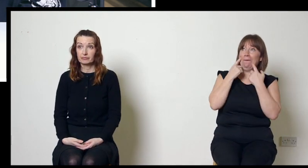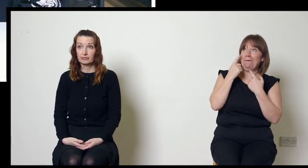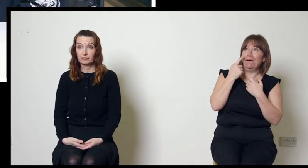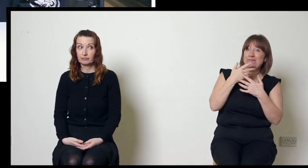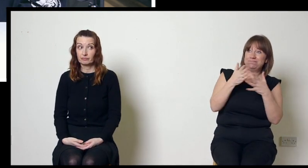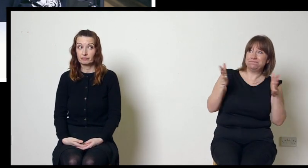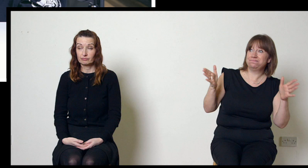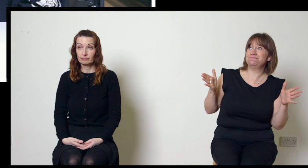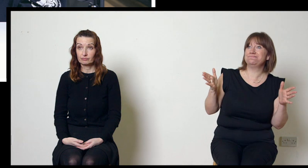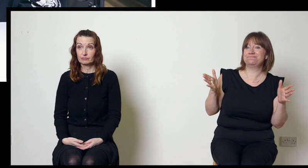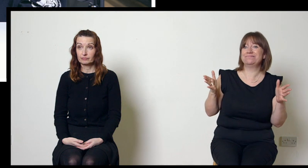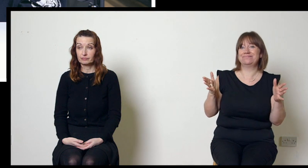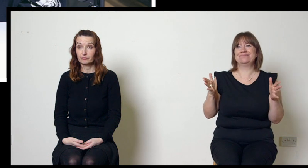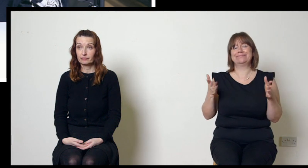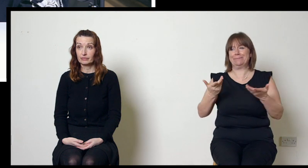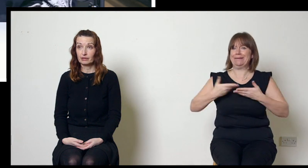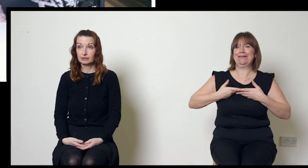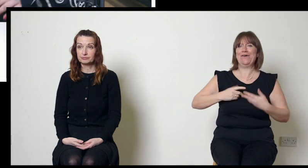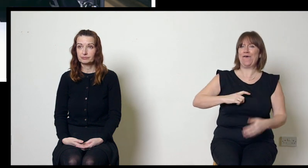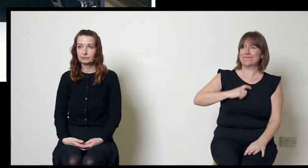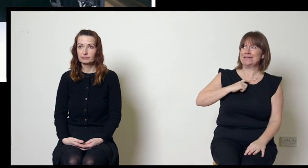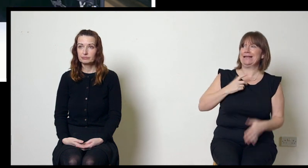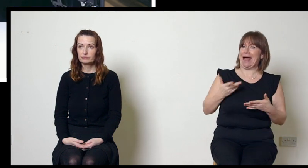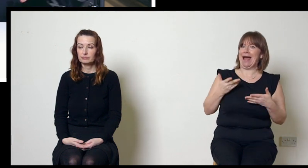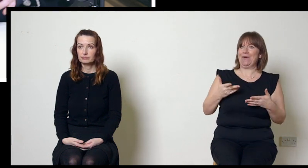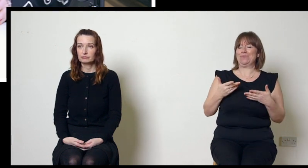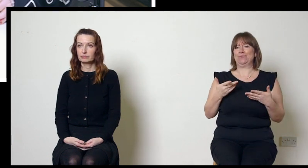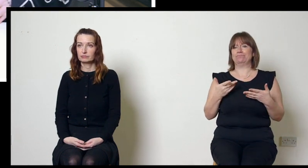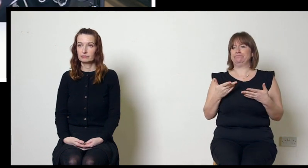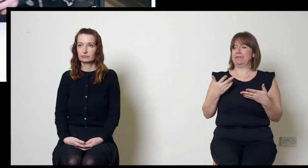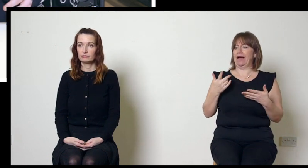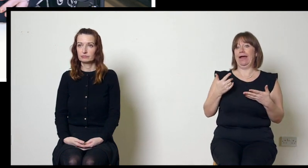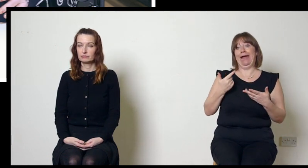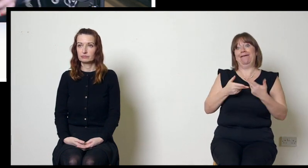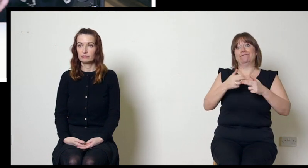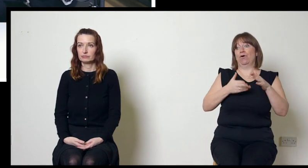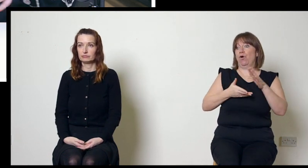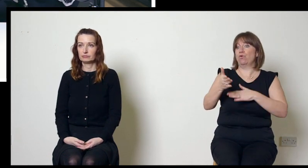And it's yeah… I think giving me the confidence now to go if we're going into a new space that I've not been in before, to look for the things